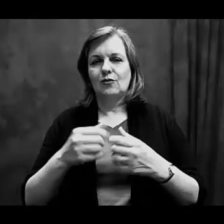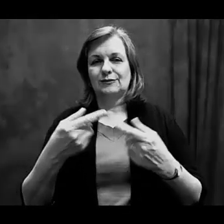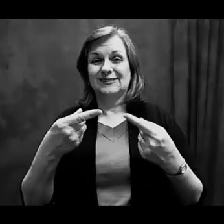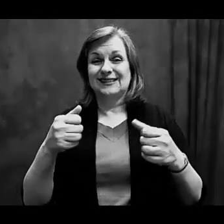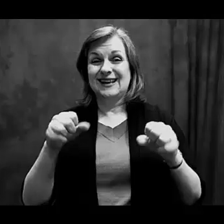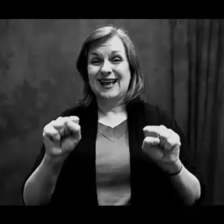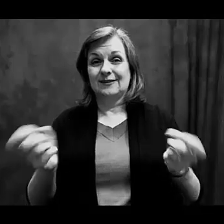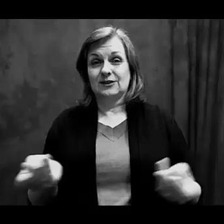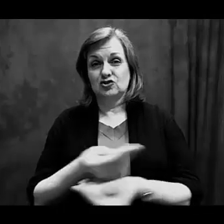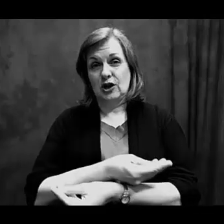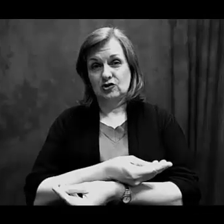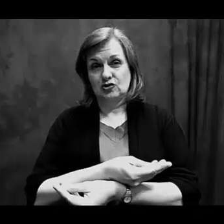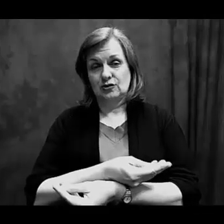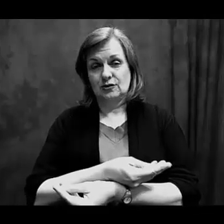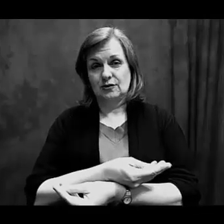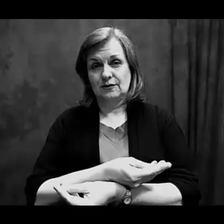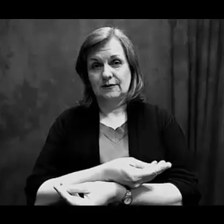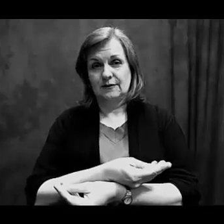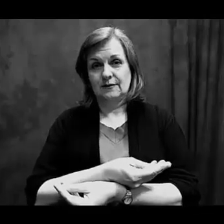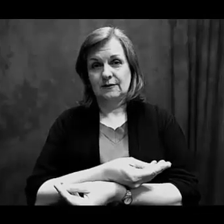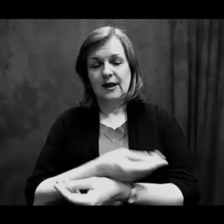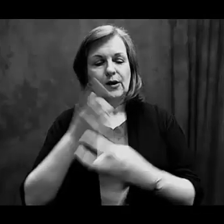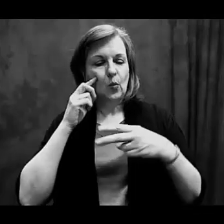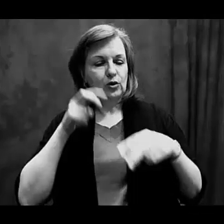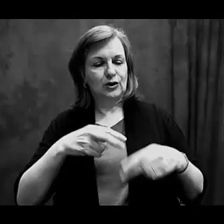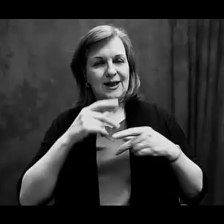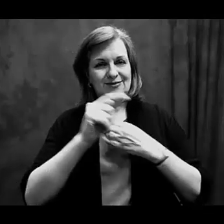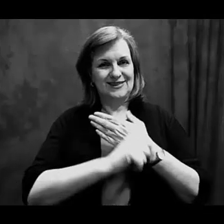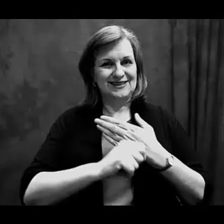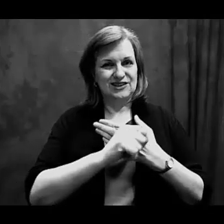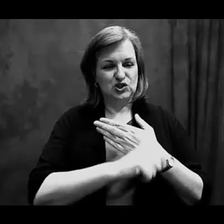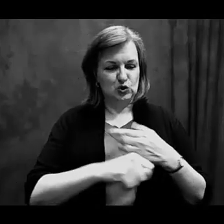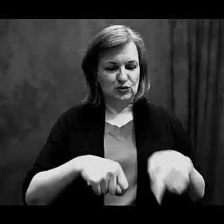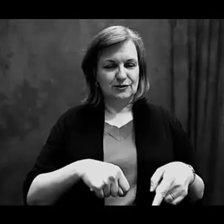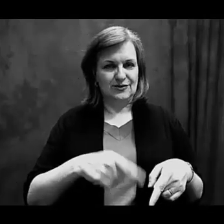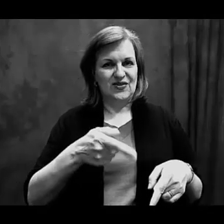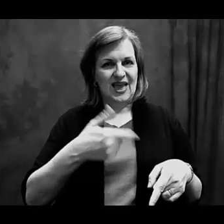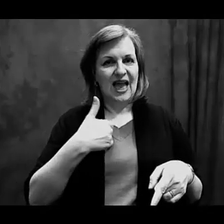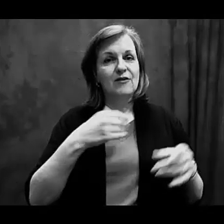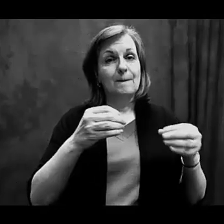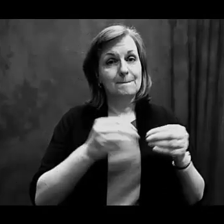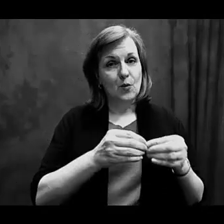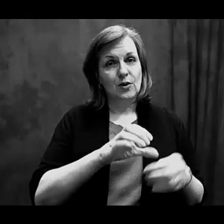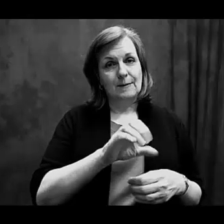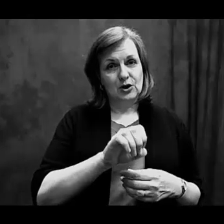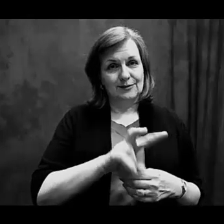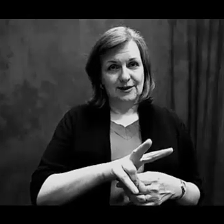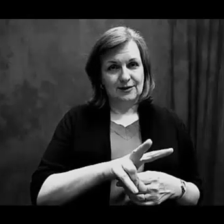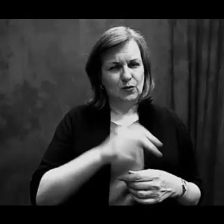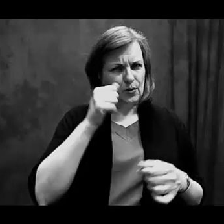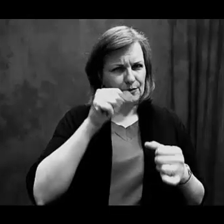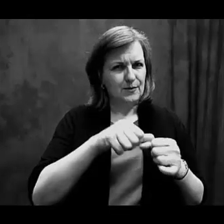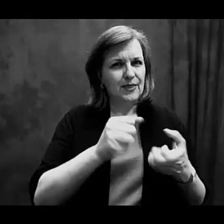carbon dioxide moving from the blood in to your alveoli and we exchange gases